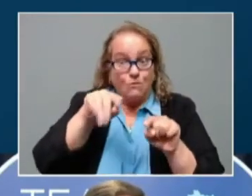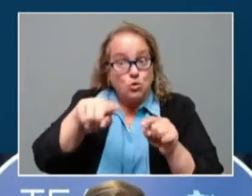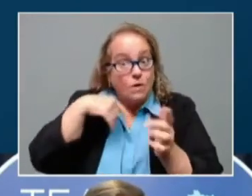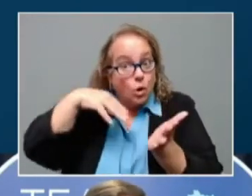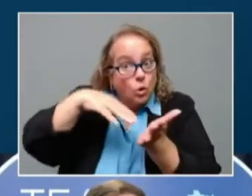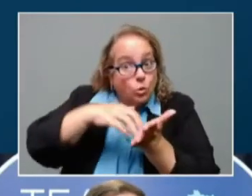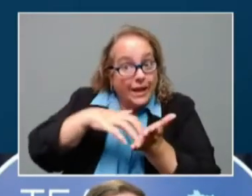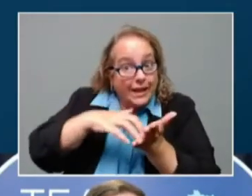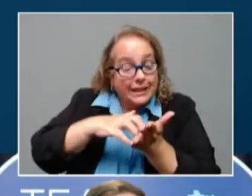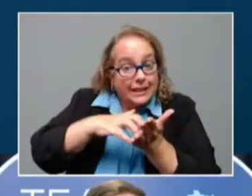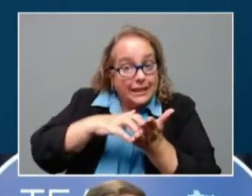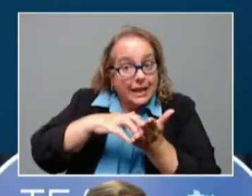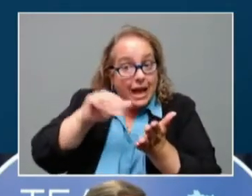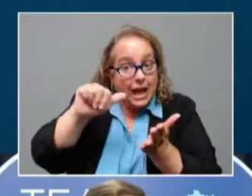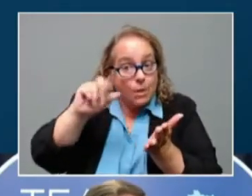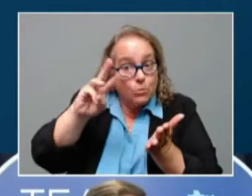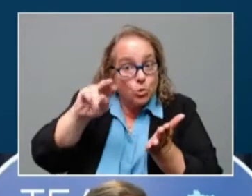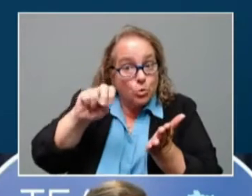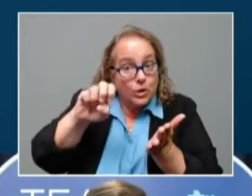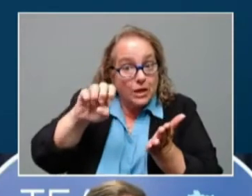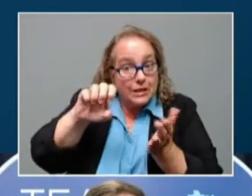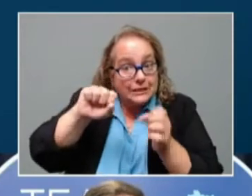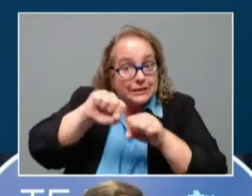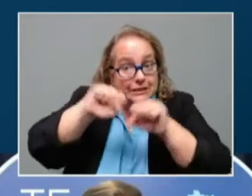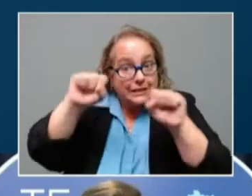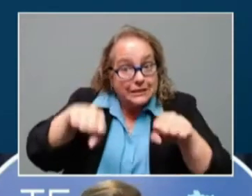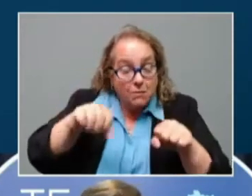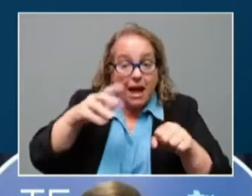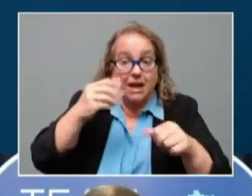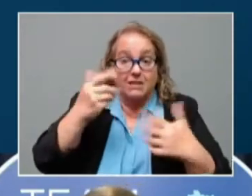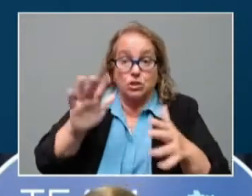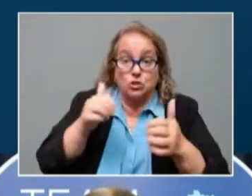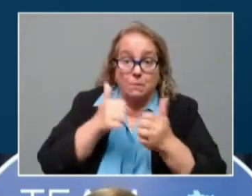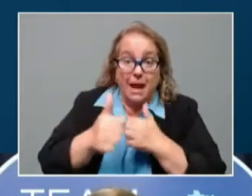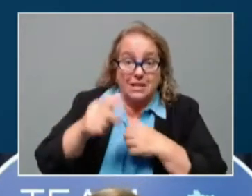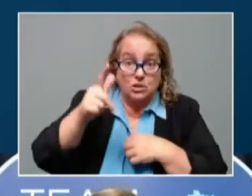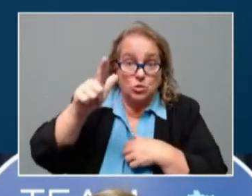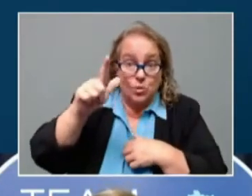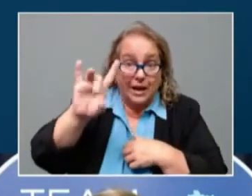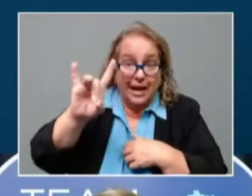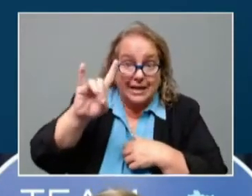been 28 days since your second shot, go get your third shot. All you have to do